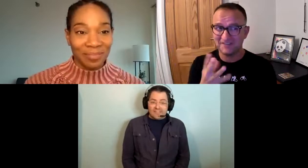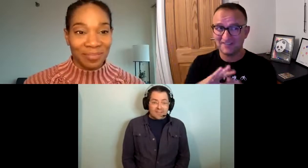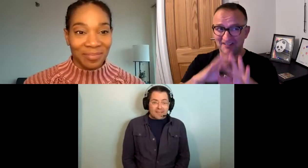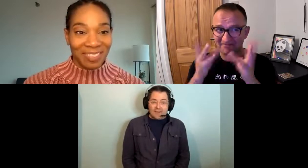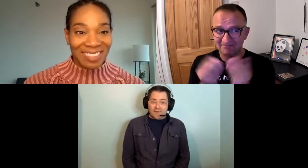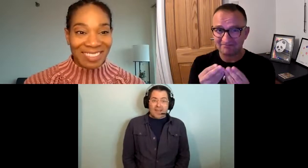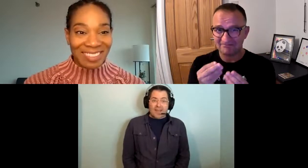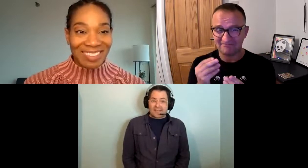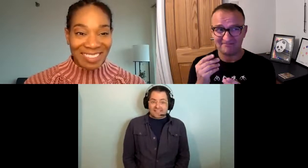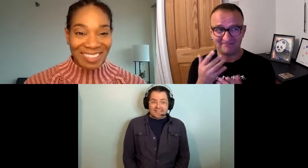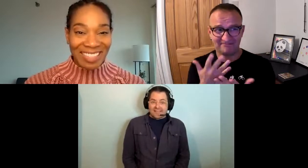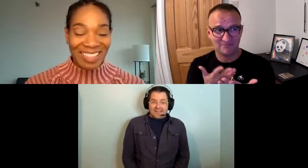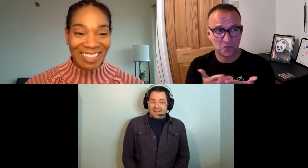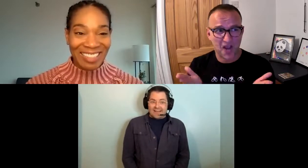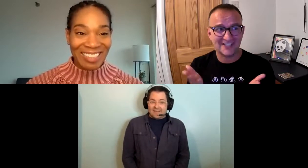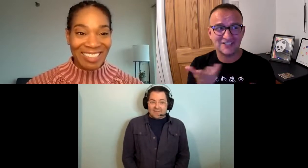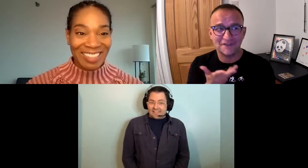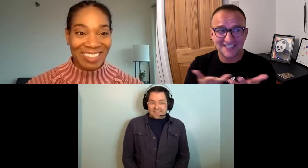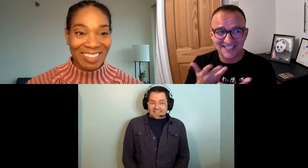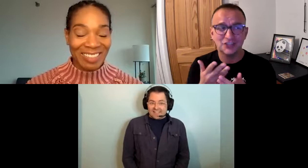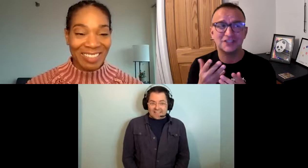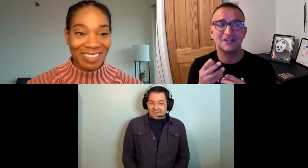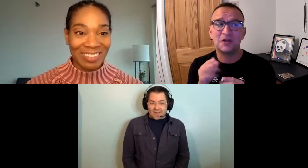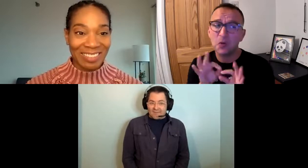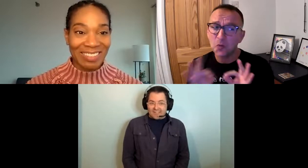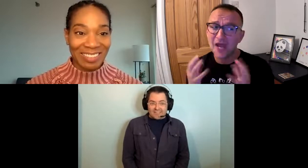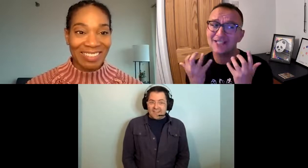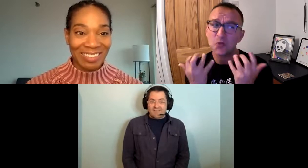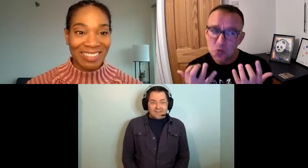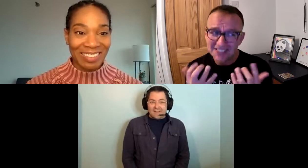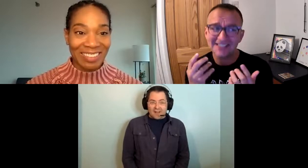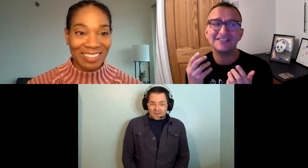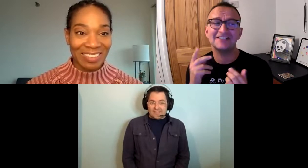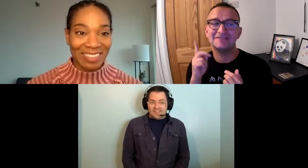thank you very much. Obviously we have recorded this and will be available